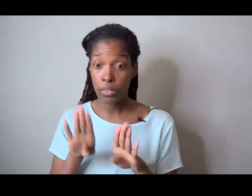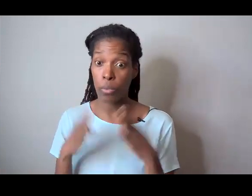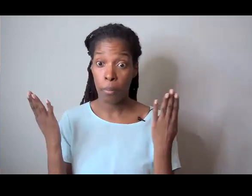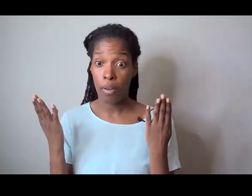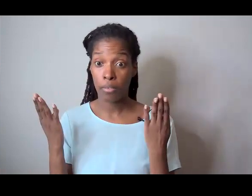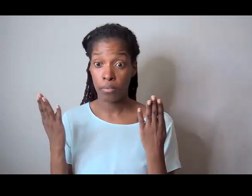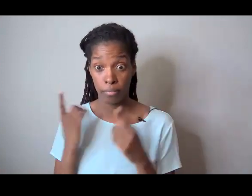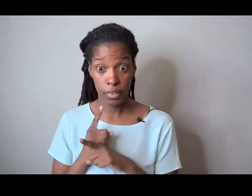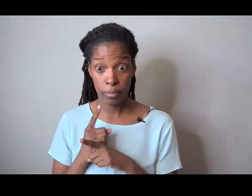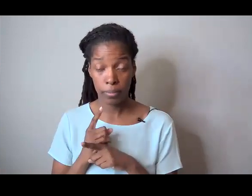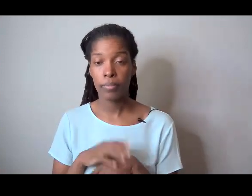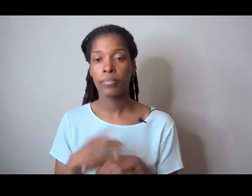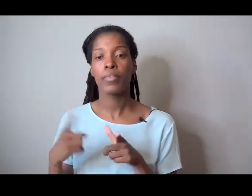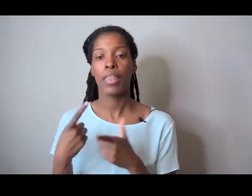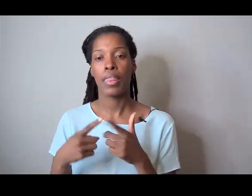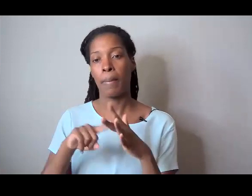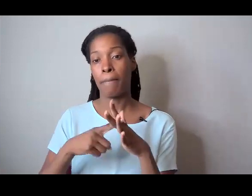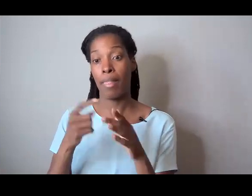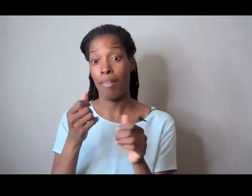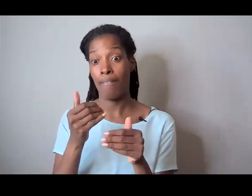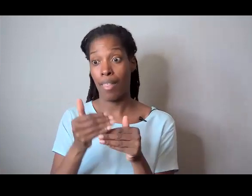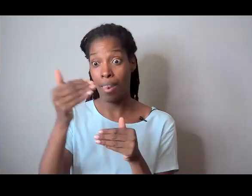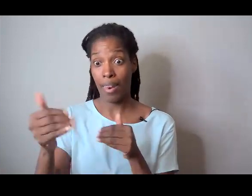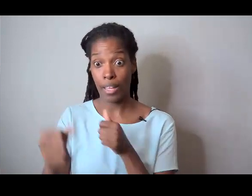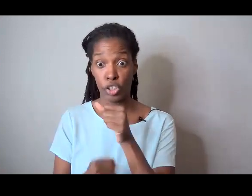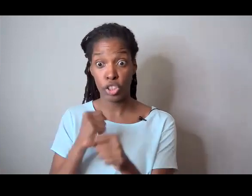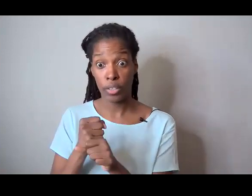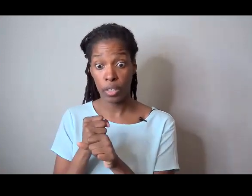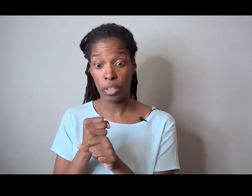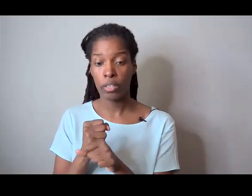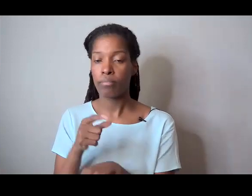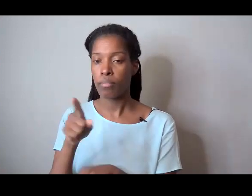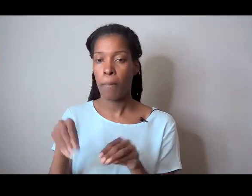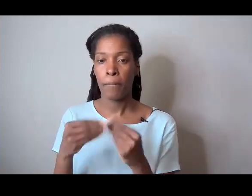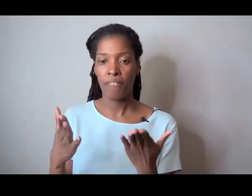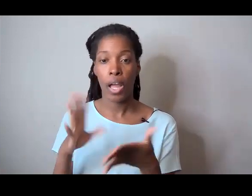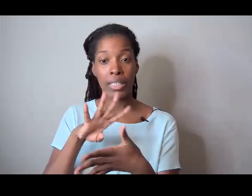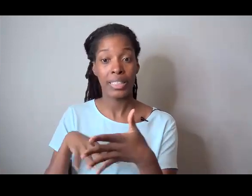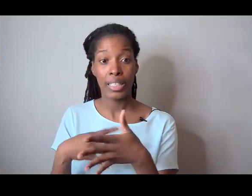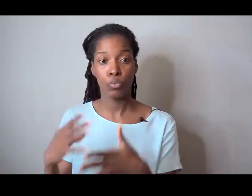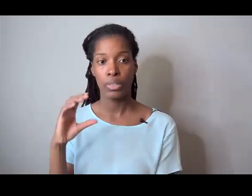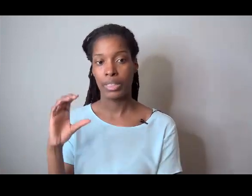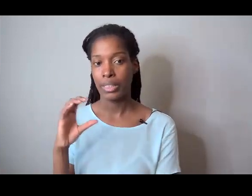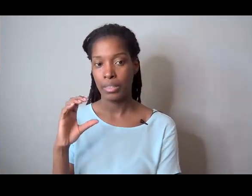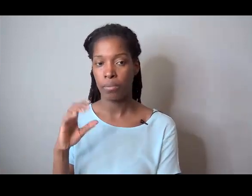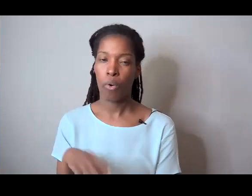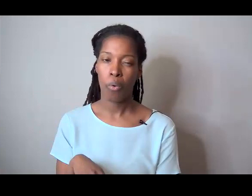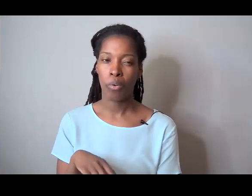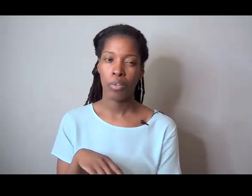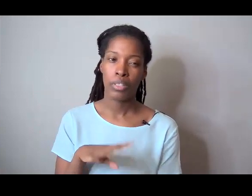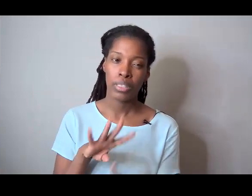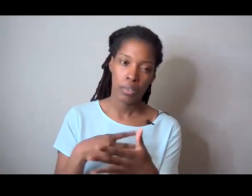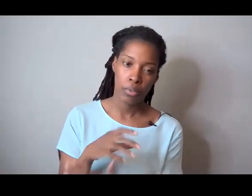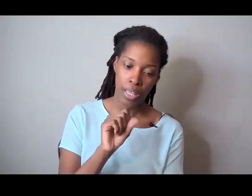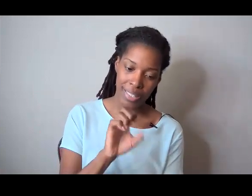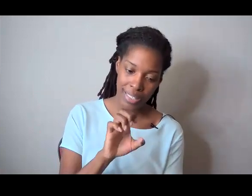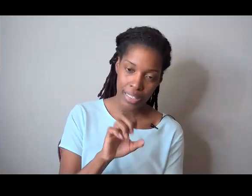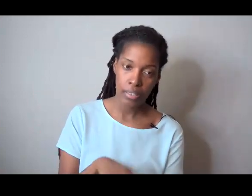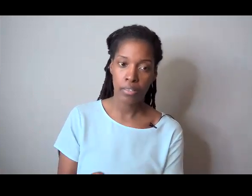And then at the beginning of next year, you provide your scheduled C or scheduled C Ez.